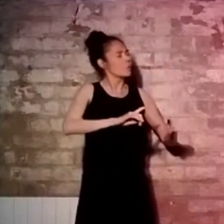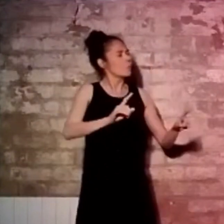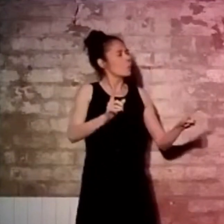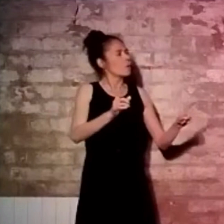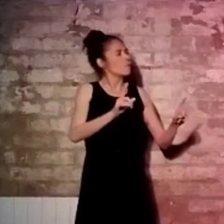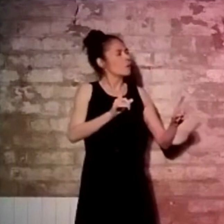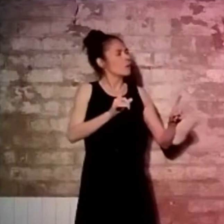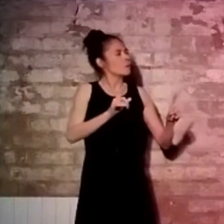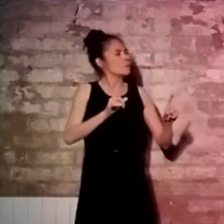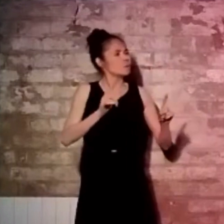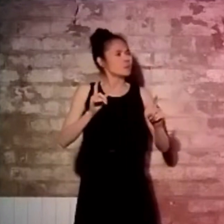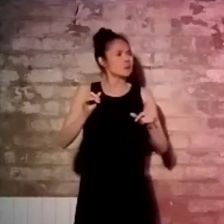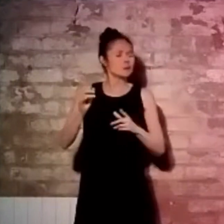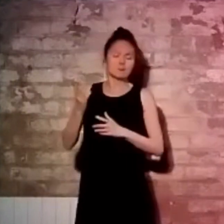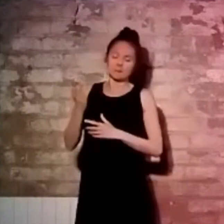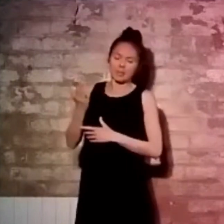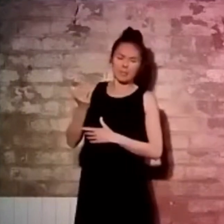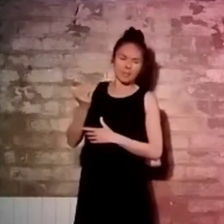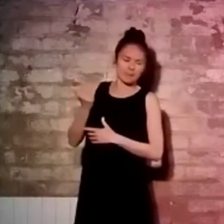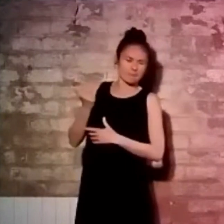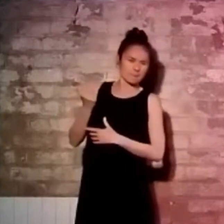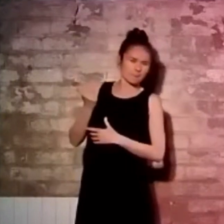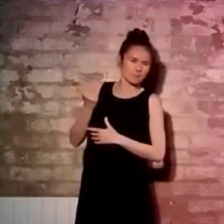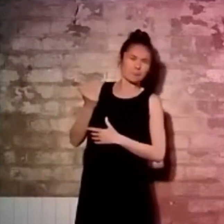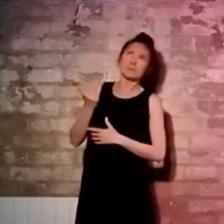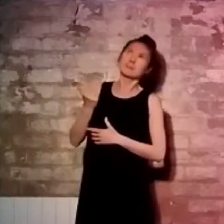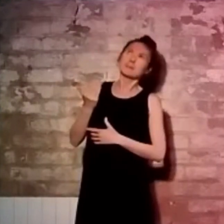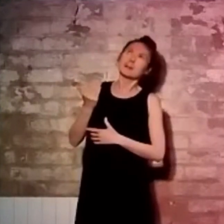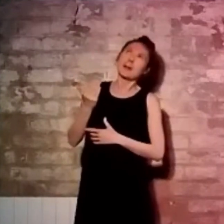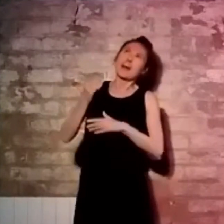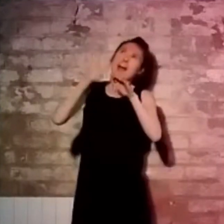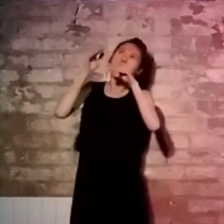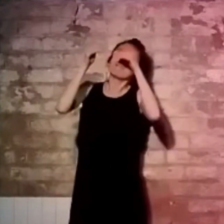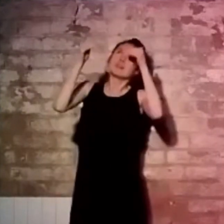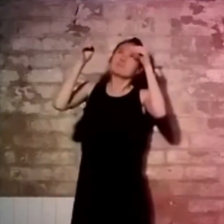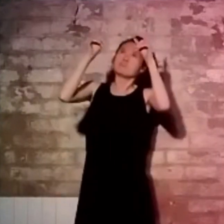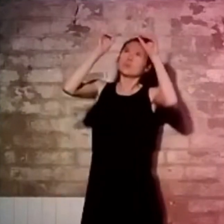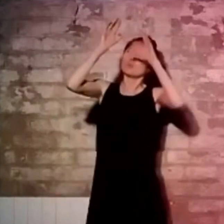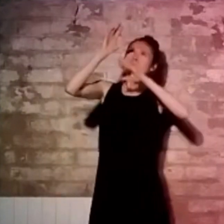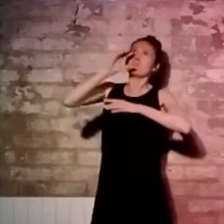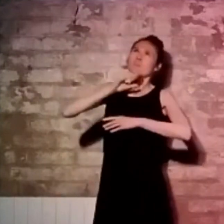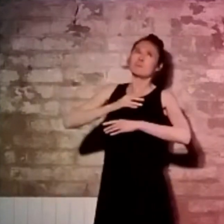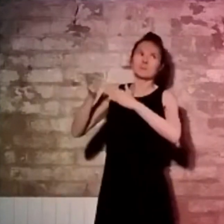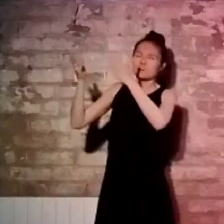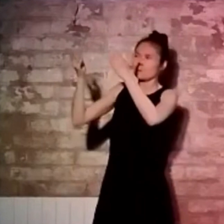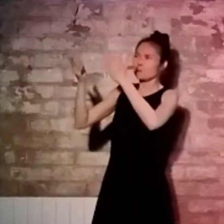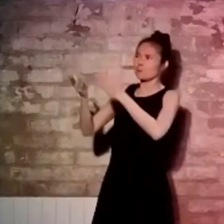Tell me, you heavens, in which part of their body shall I destroy them?